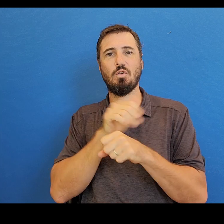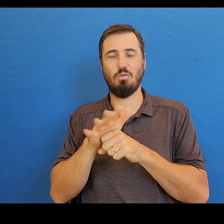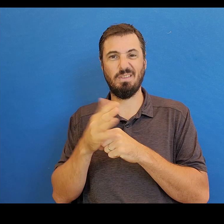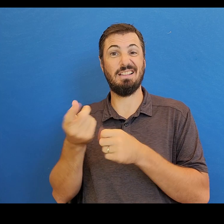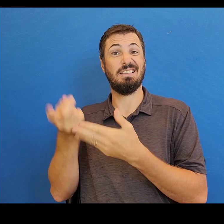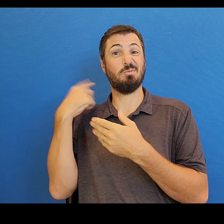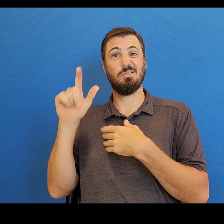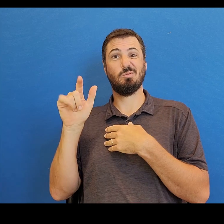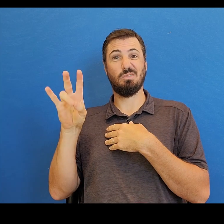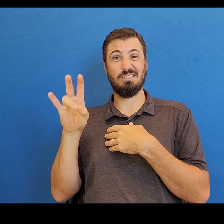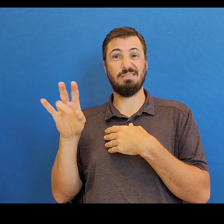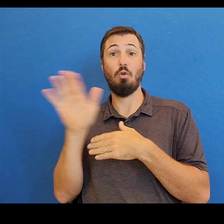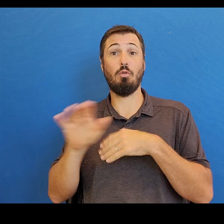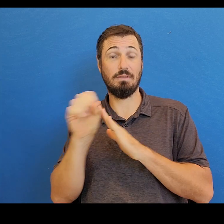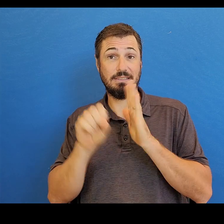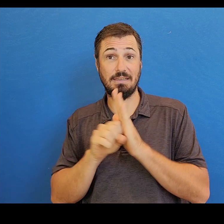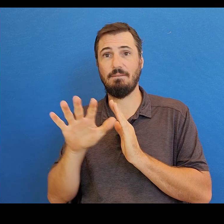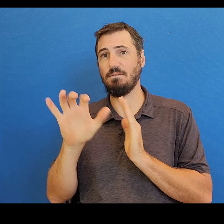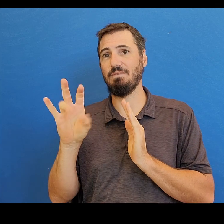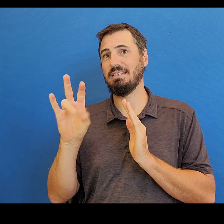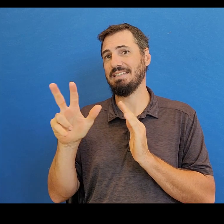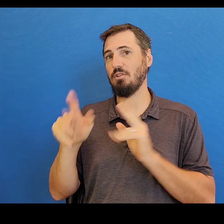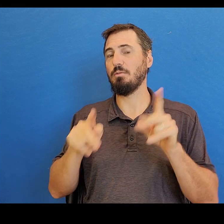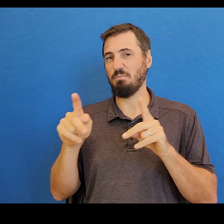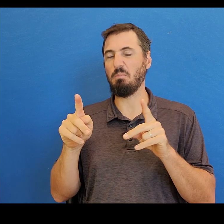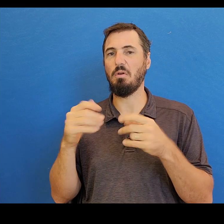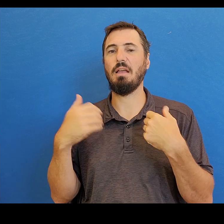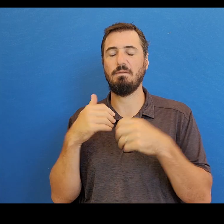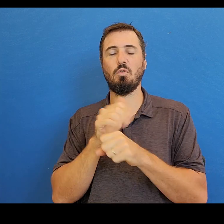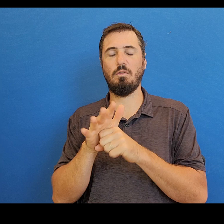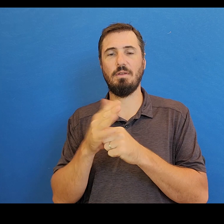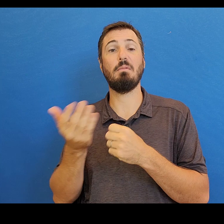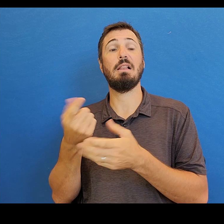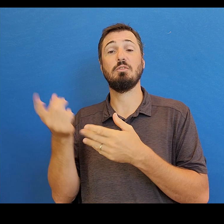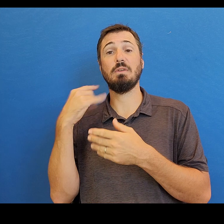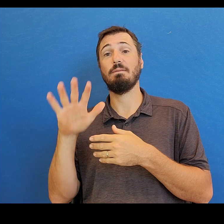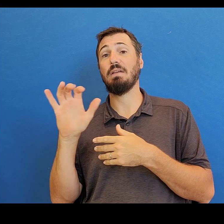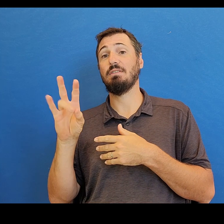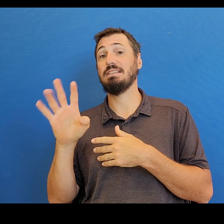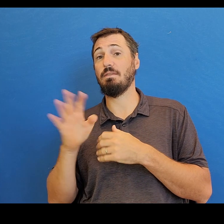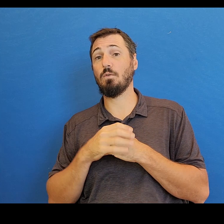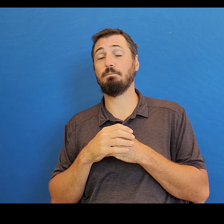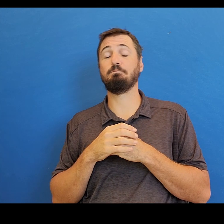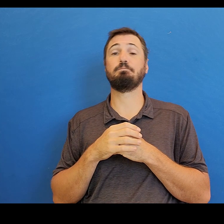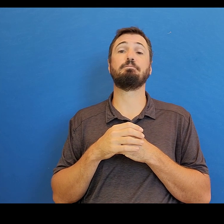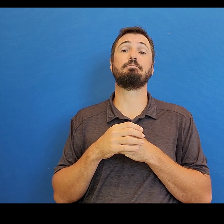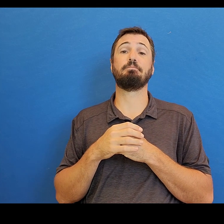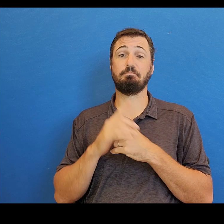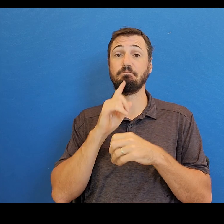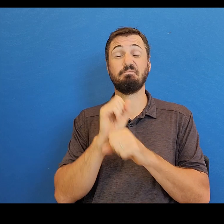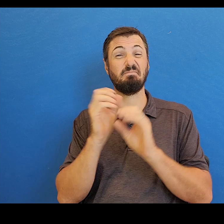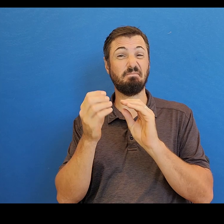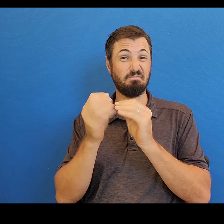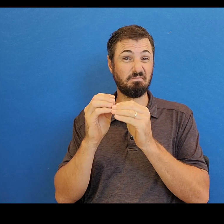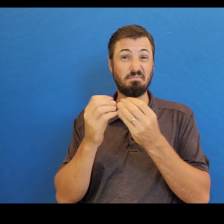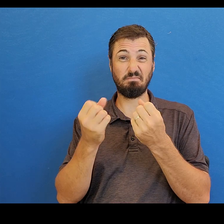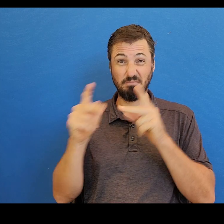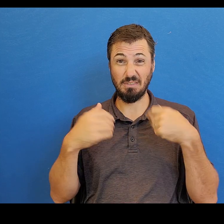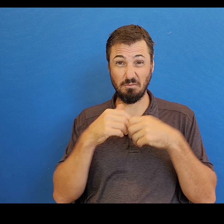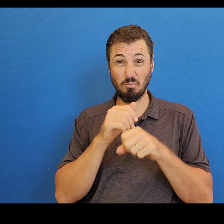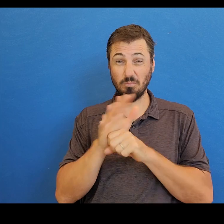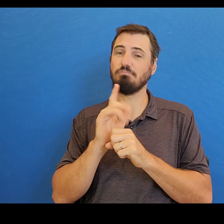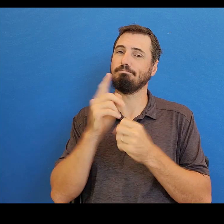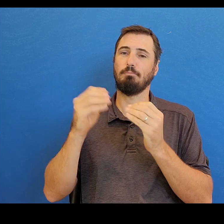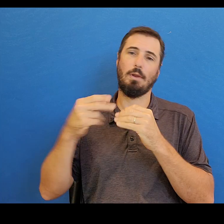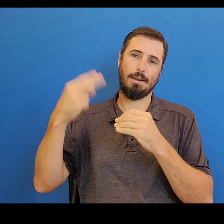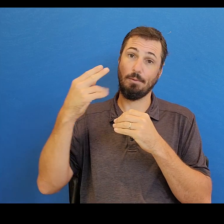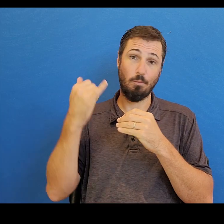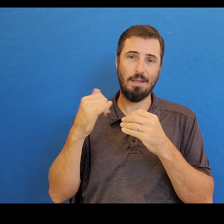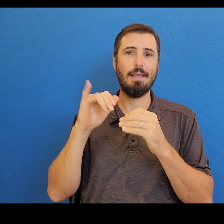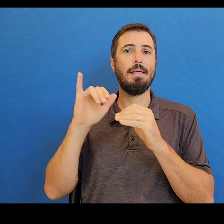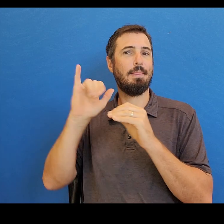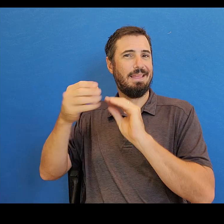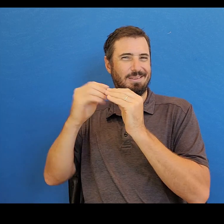Statewide, the average is 573 cases a day, down from 574 the week before. The actual numbers are higher because this data does not include home tests.